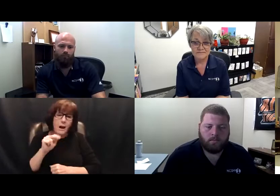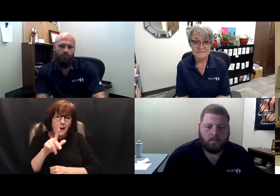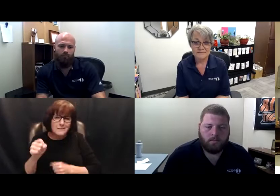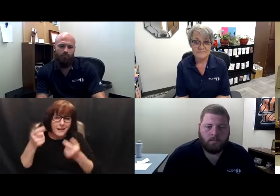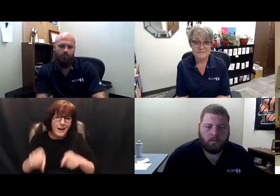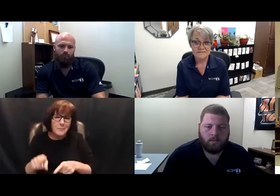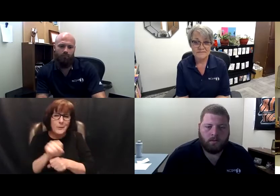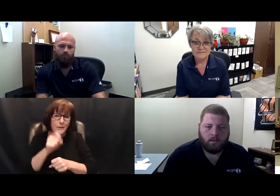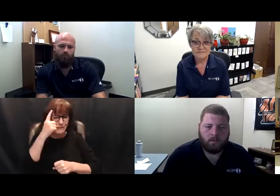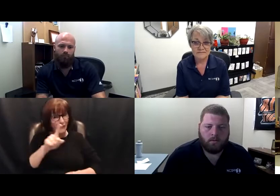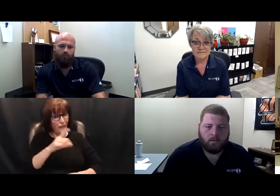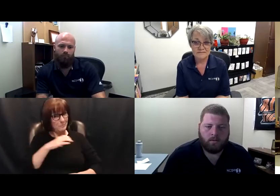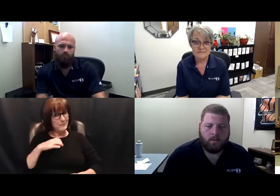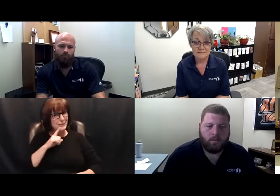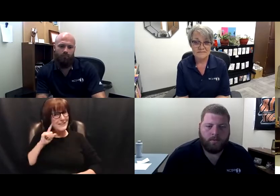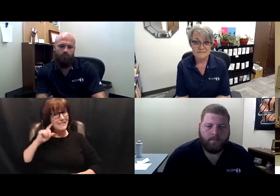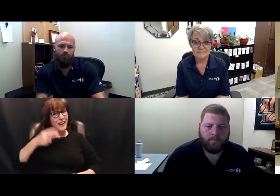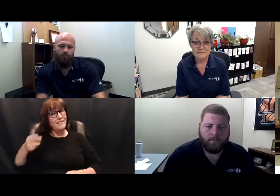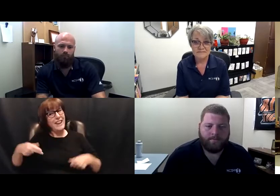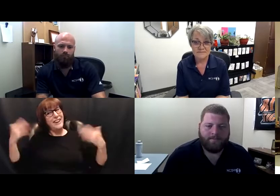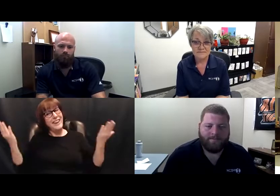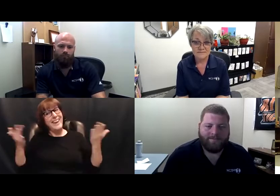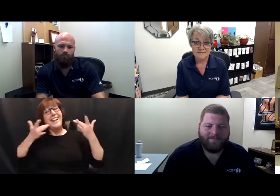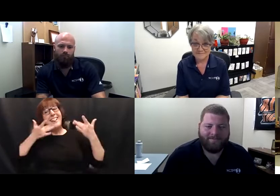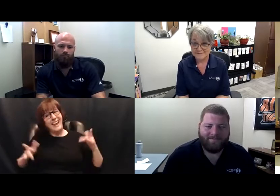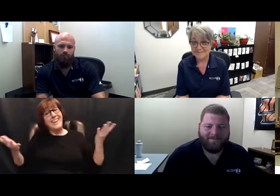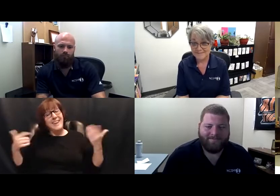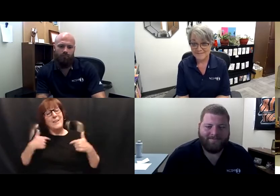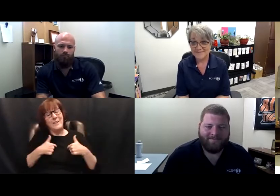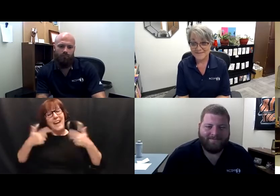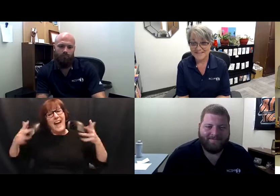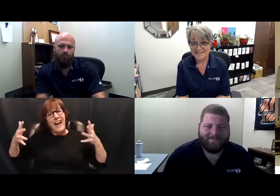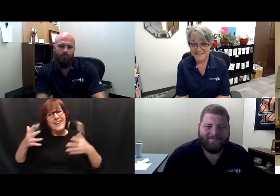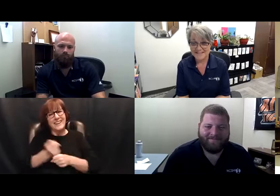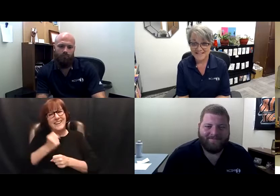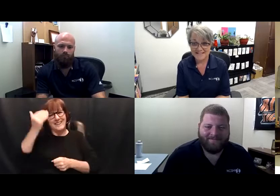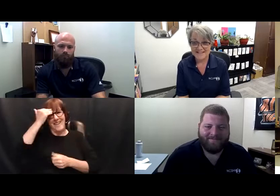Commission for the Deaf and Hard of Hearing. Then we probably all get it at about the same time.